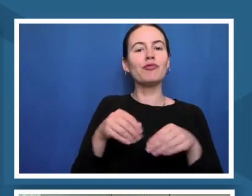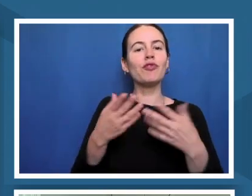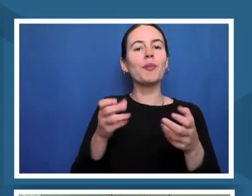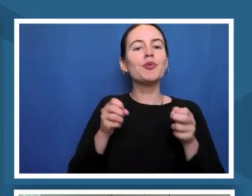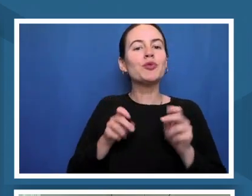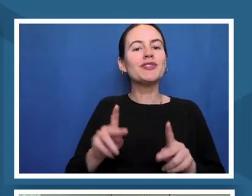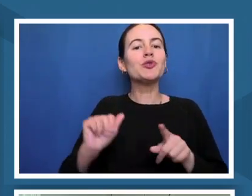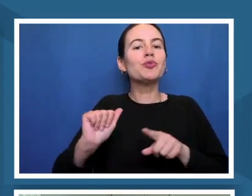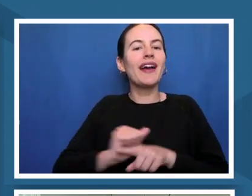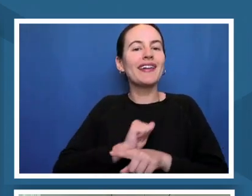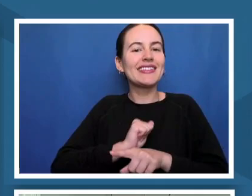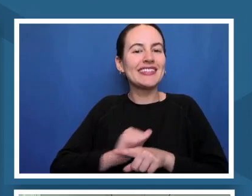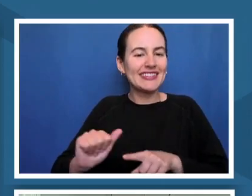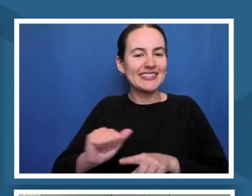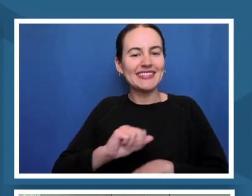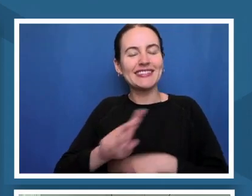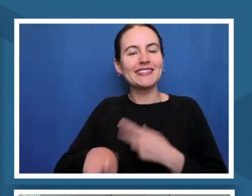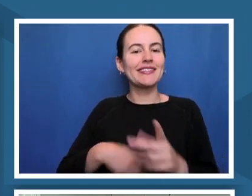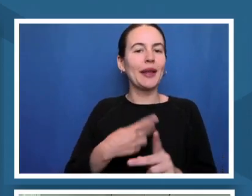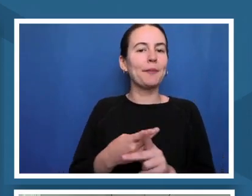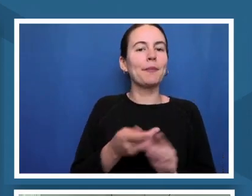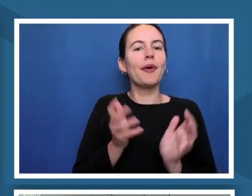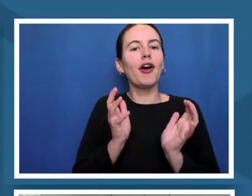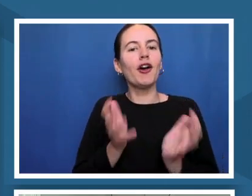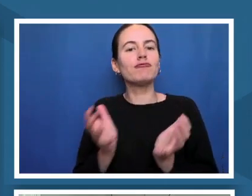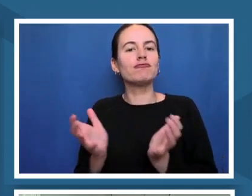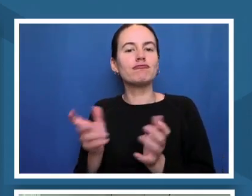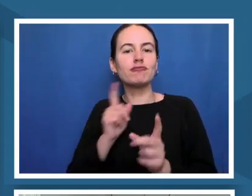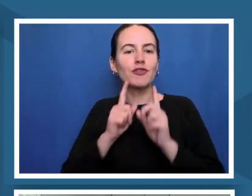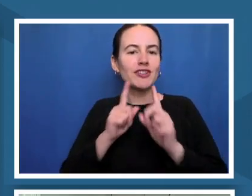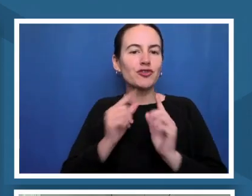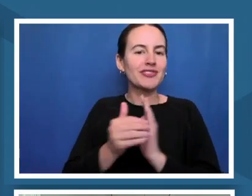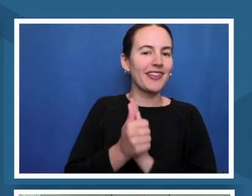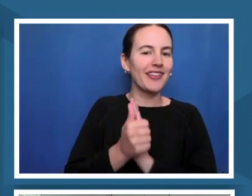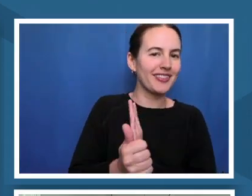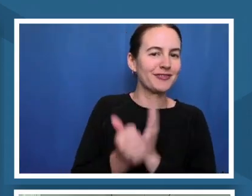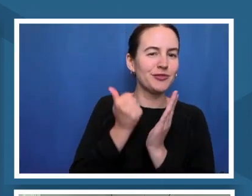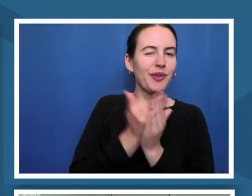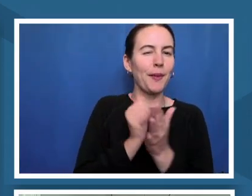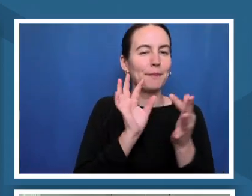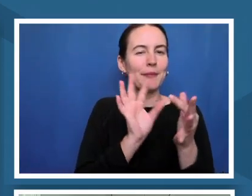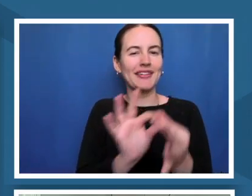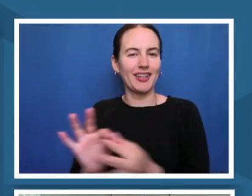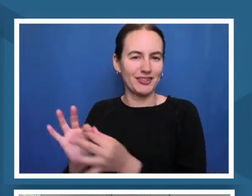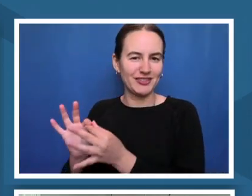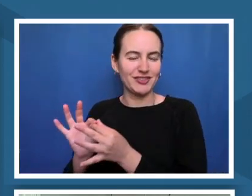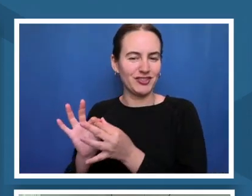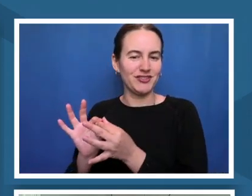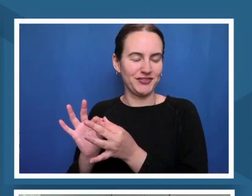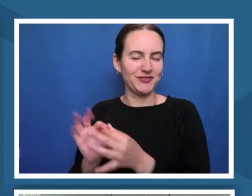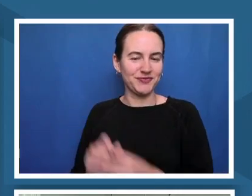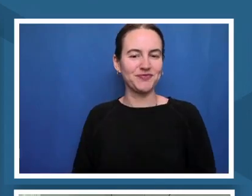conversational skills that will help us make connections across difference